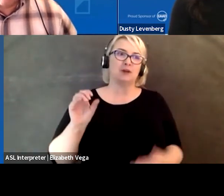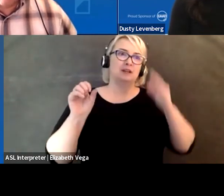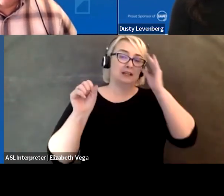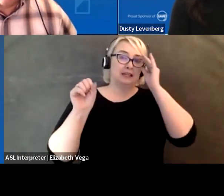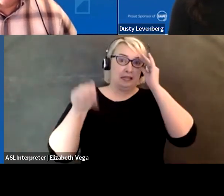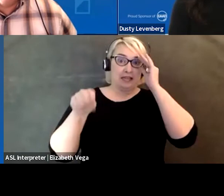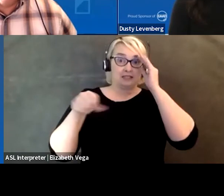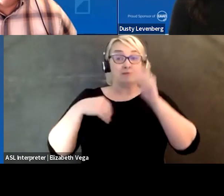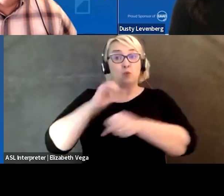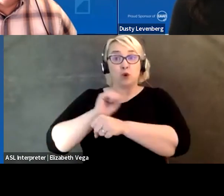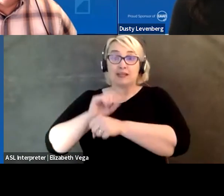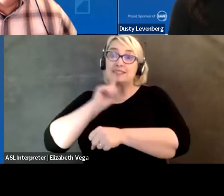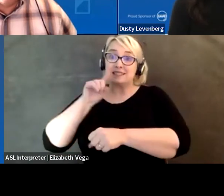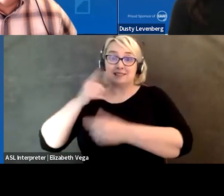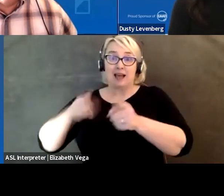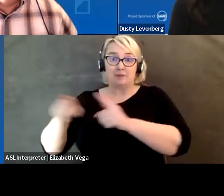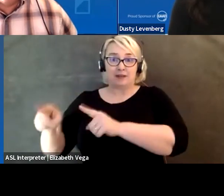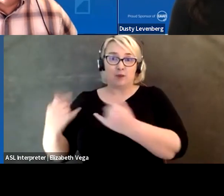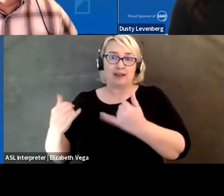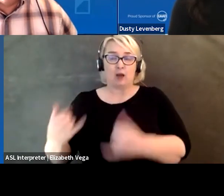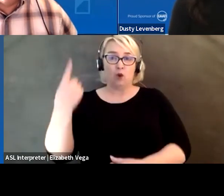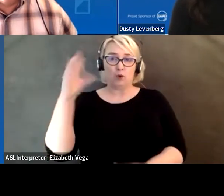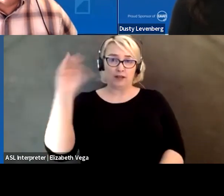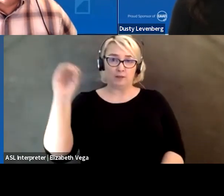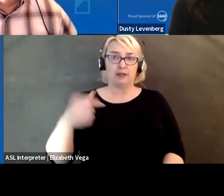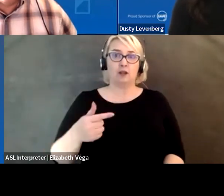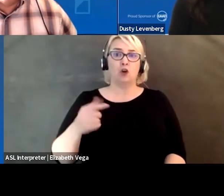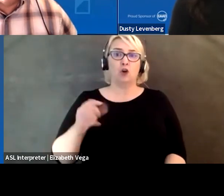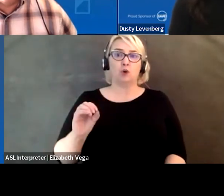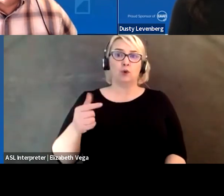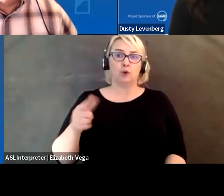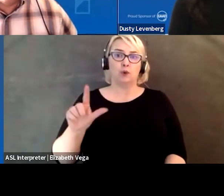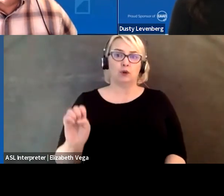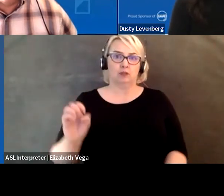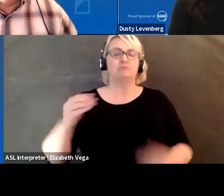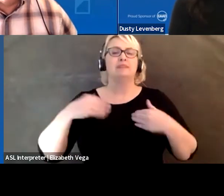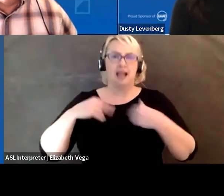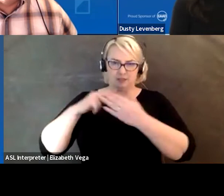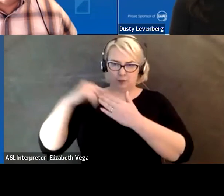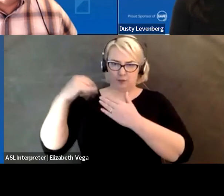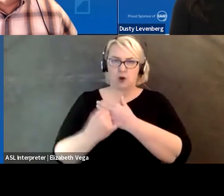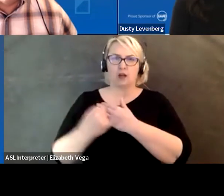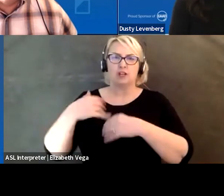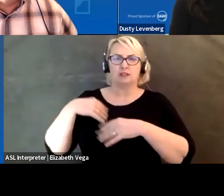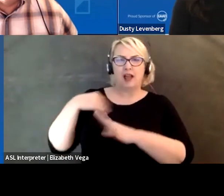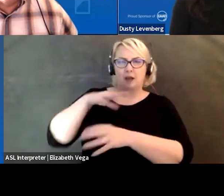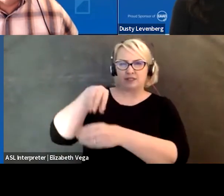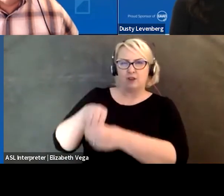In fact, one company, Google, has project in -- as a tester and